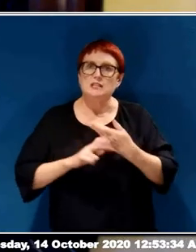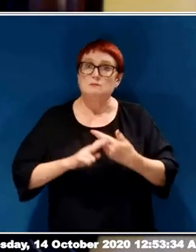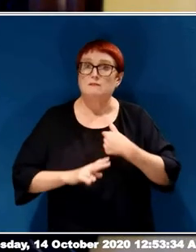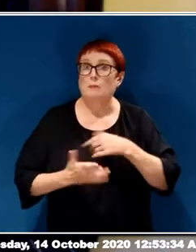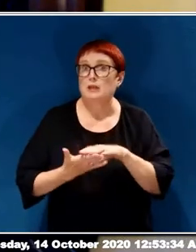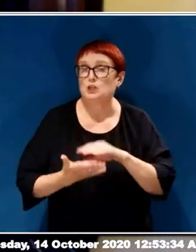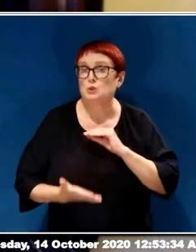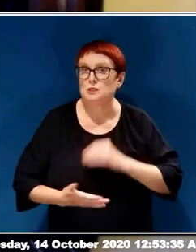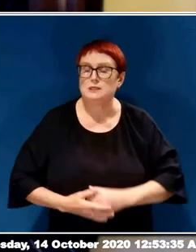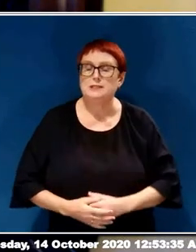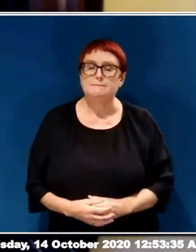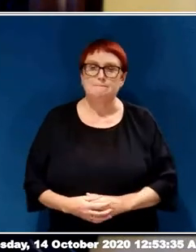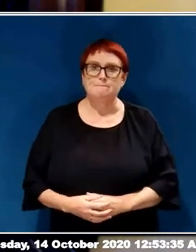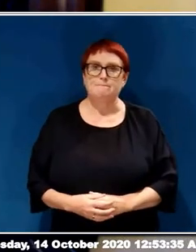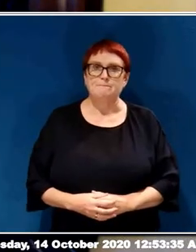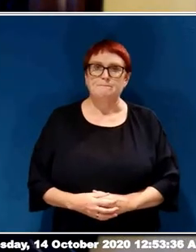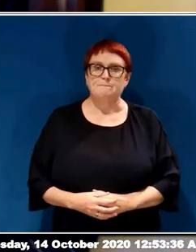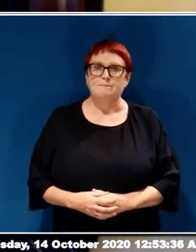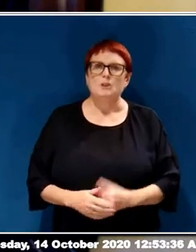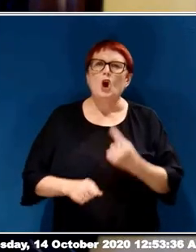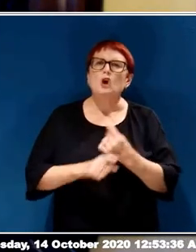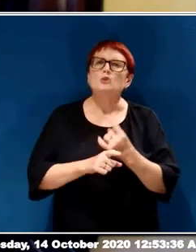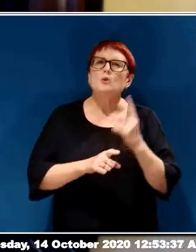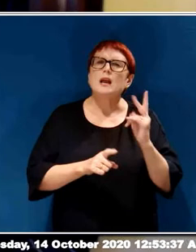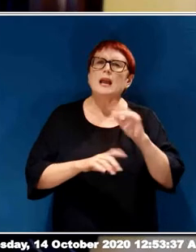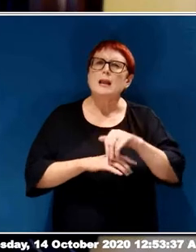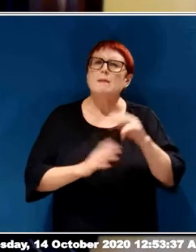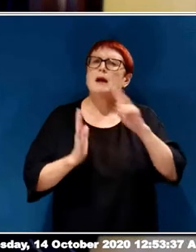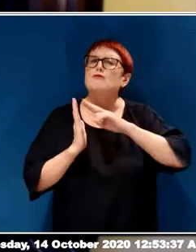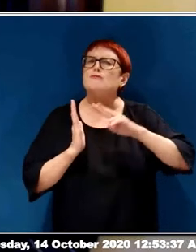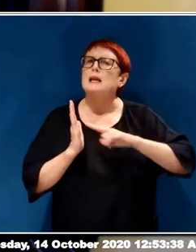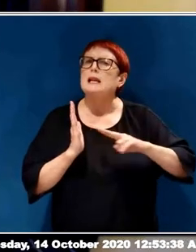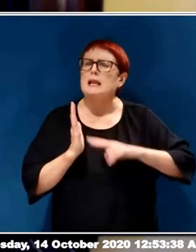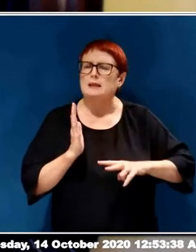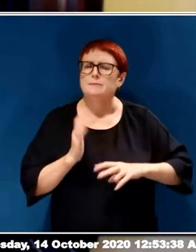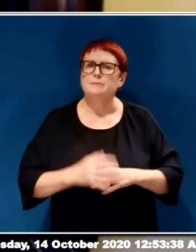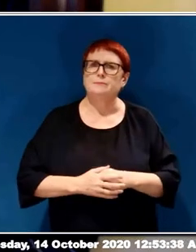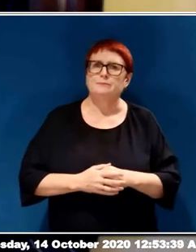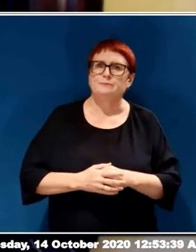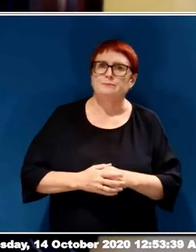expertise, that if we wait for students to fail, they may never catch up.